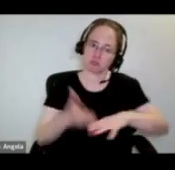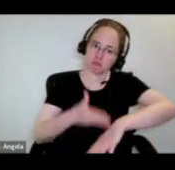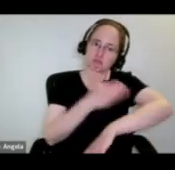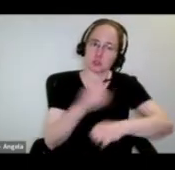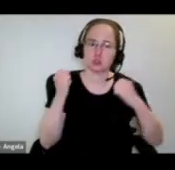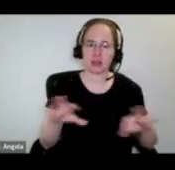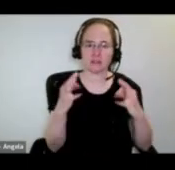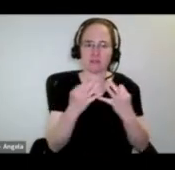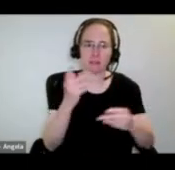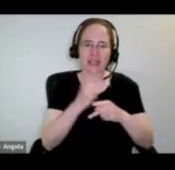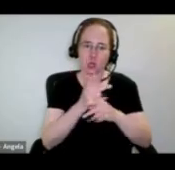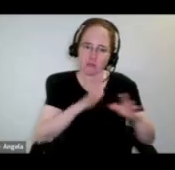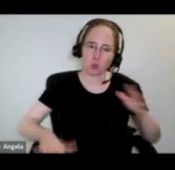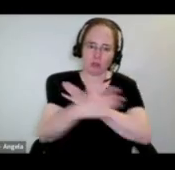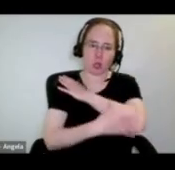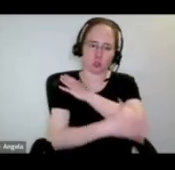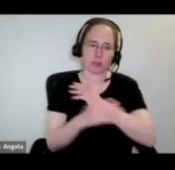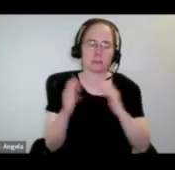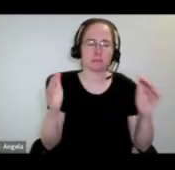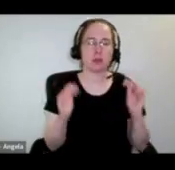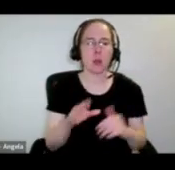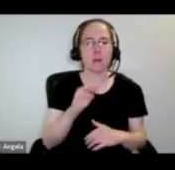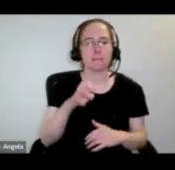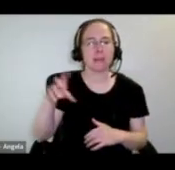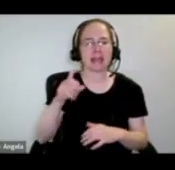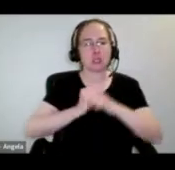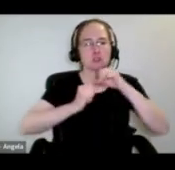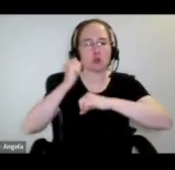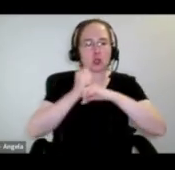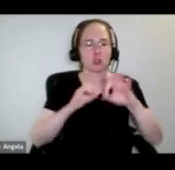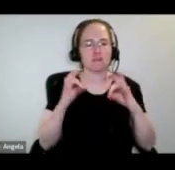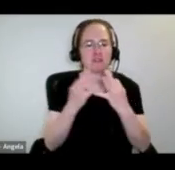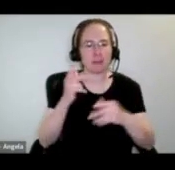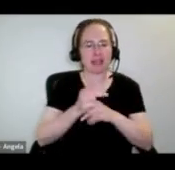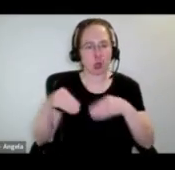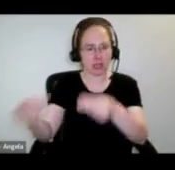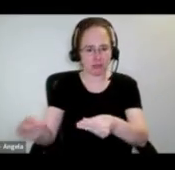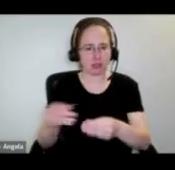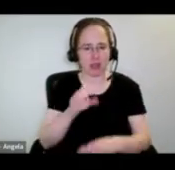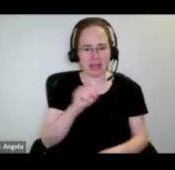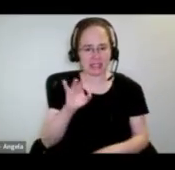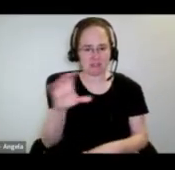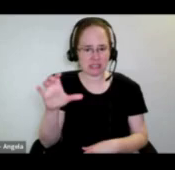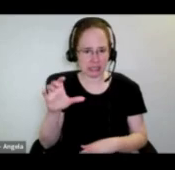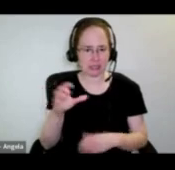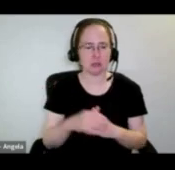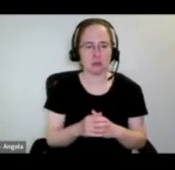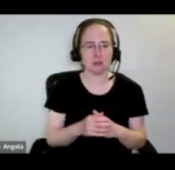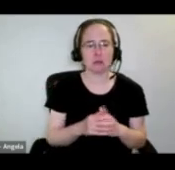Valerie Bradley: the RAISE strategy to support family caregivers, and now the Caregiver AI Prize Competition.